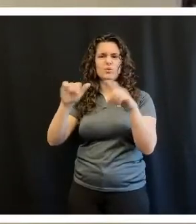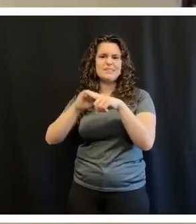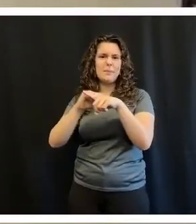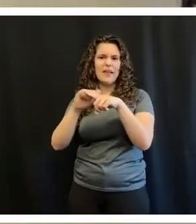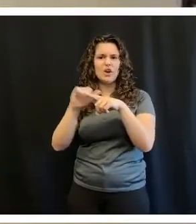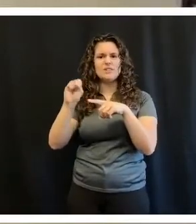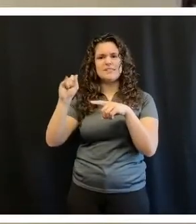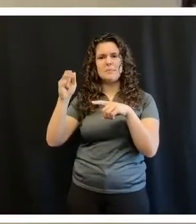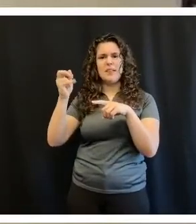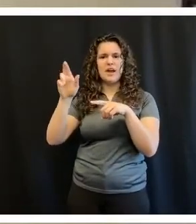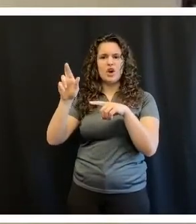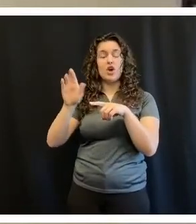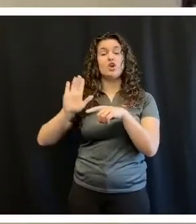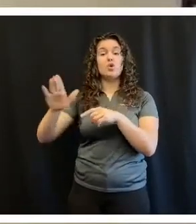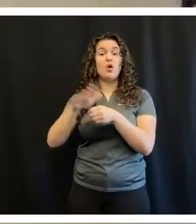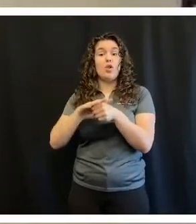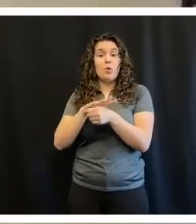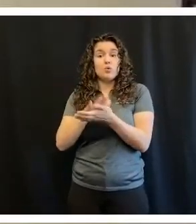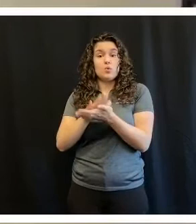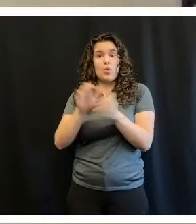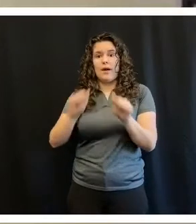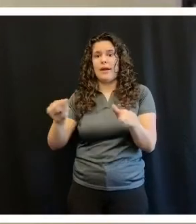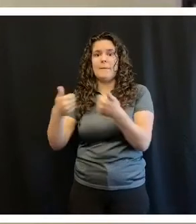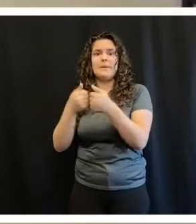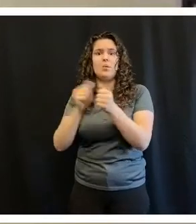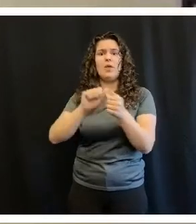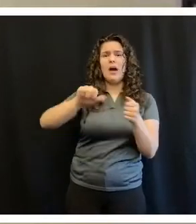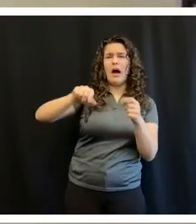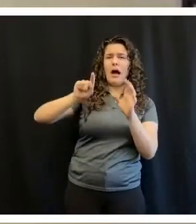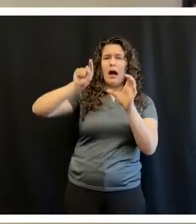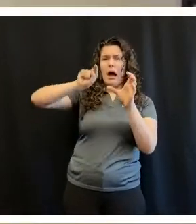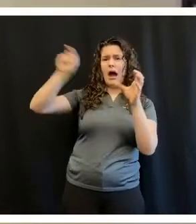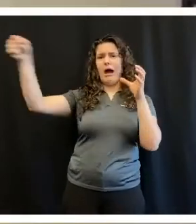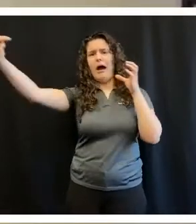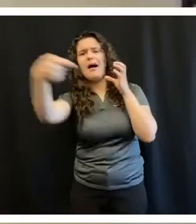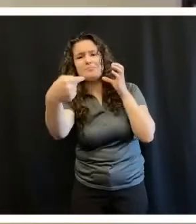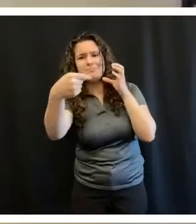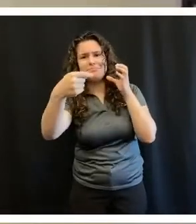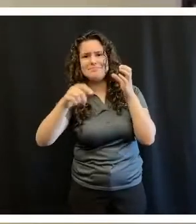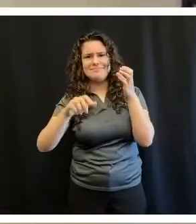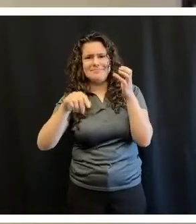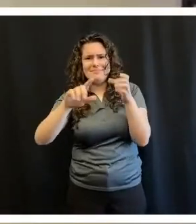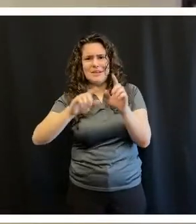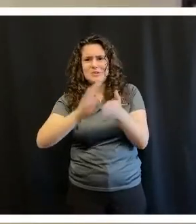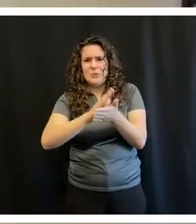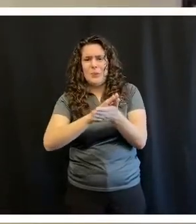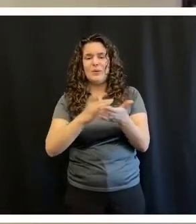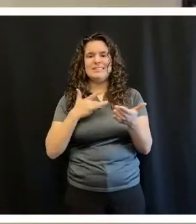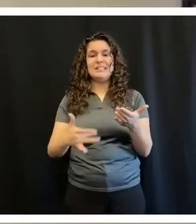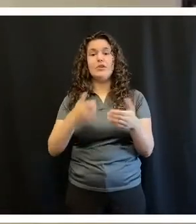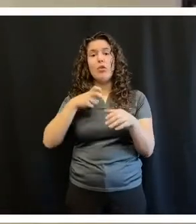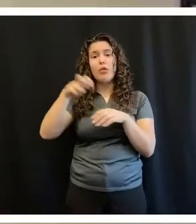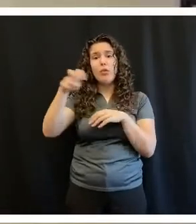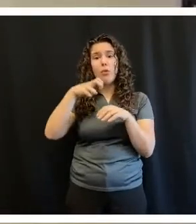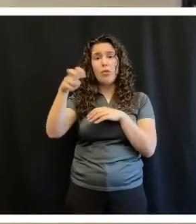with a school from the other side of the planet is just something that you're not going to have the travel budget for. But when you're doing it online,